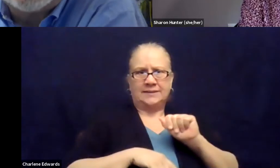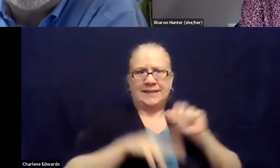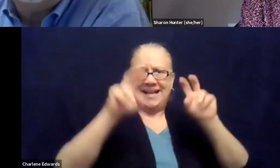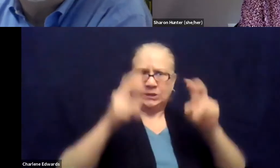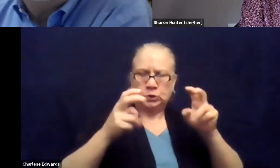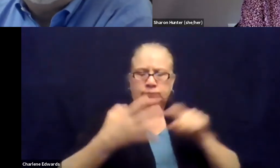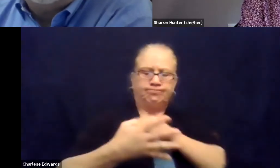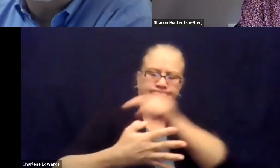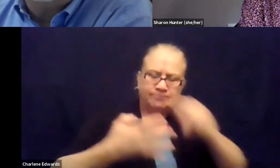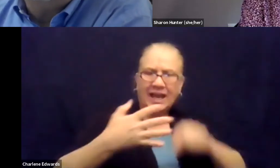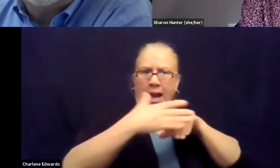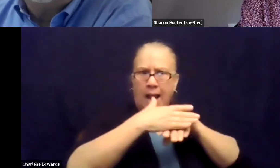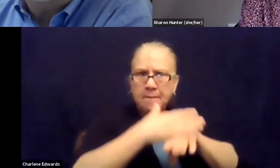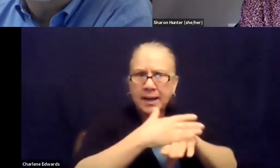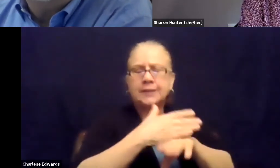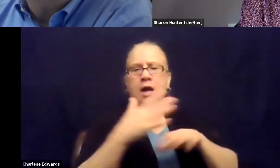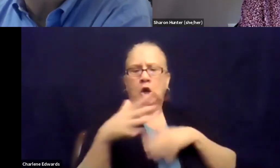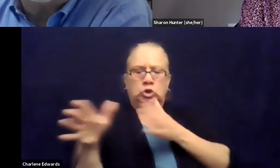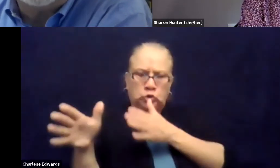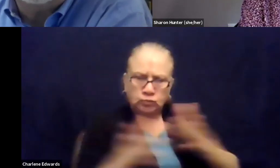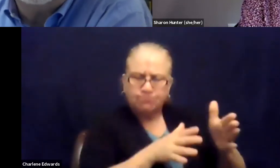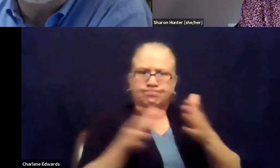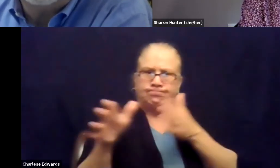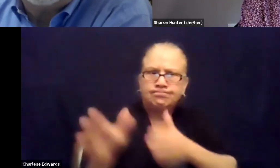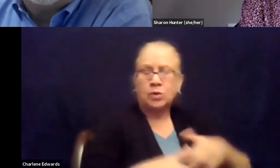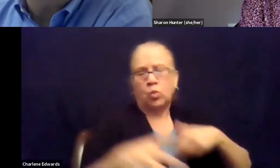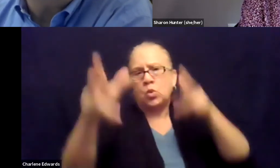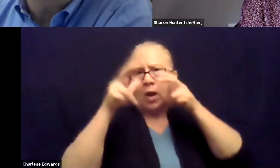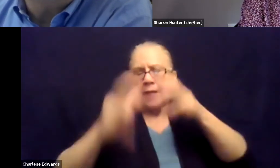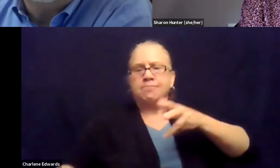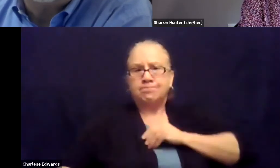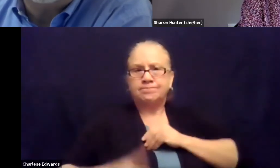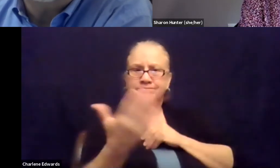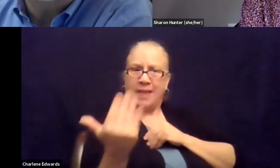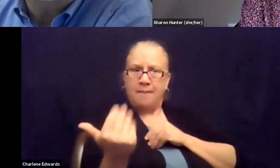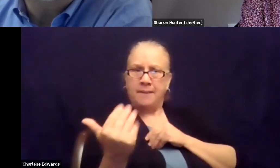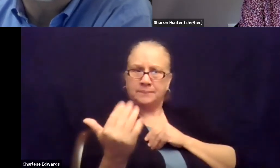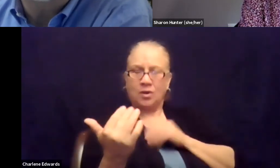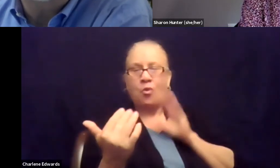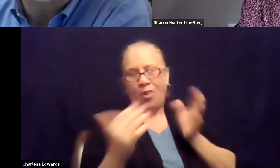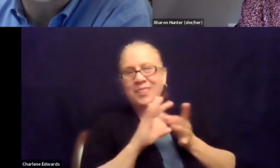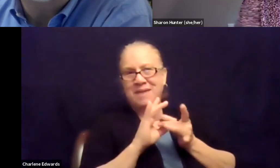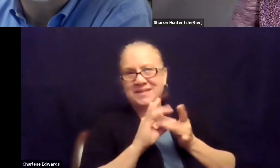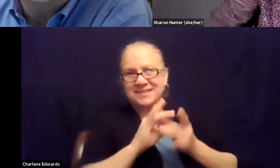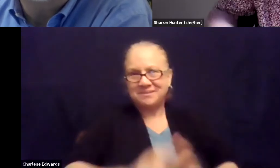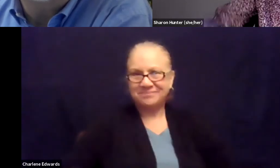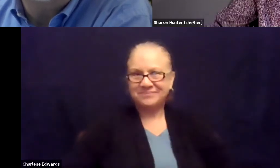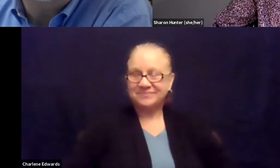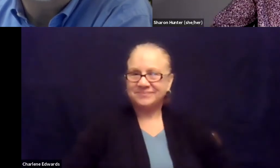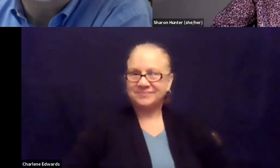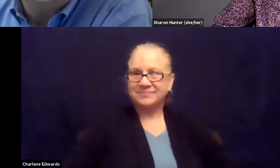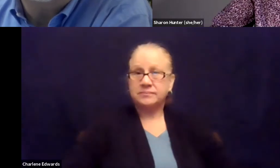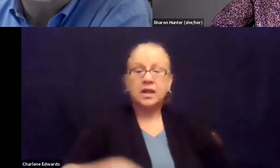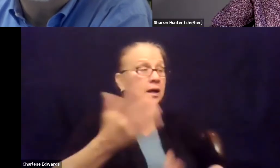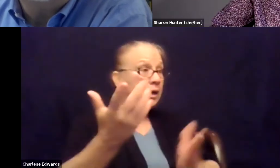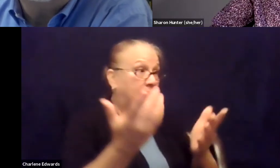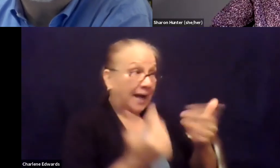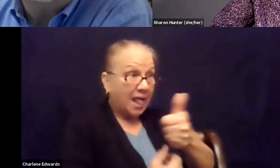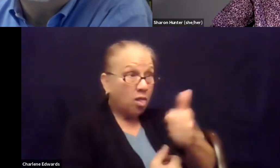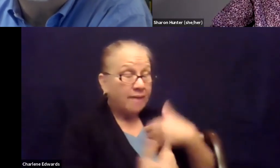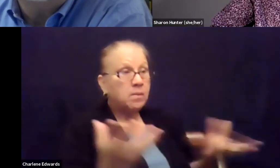planning and we are receptive to that message. -- If anyone else has more questions, put them in